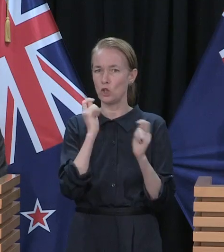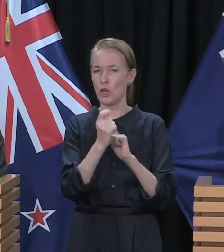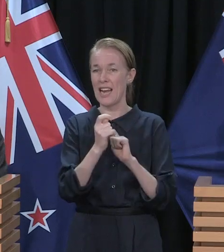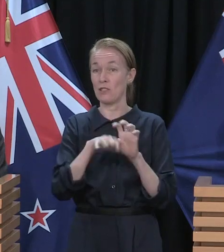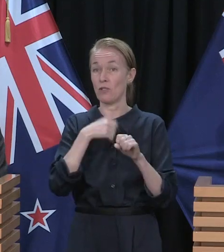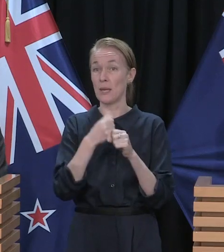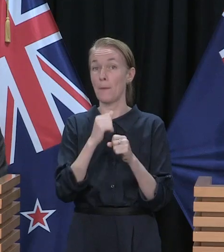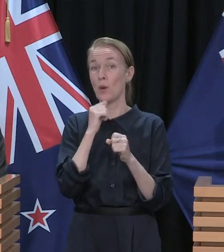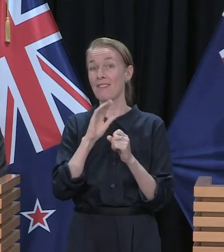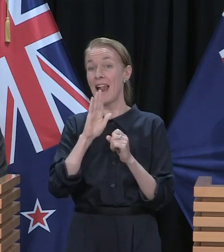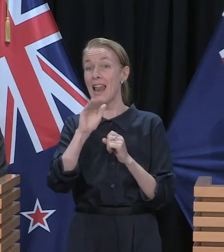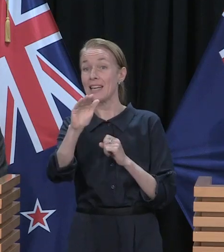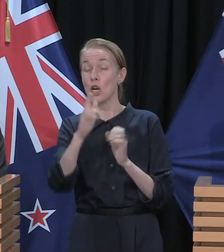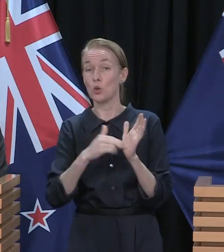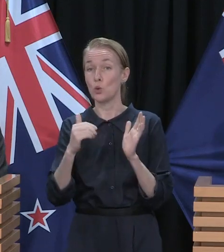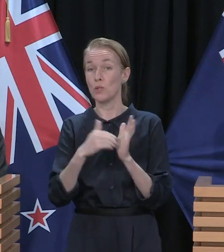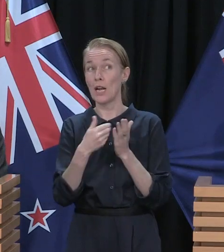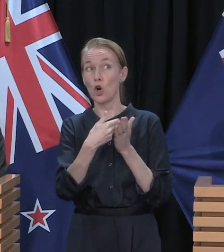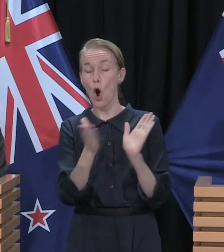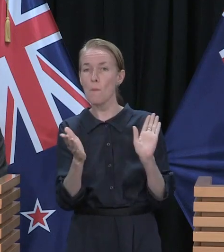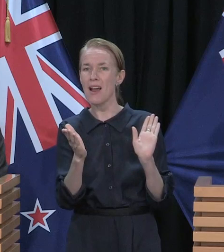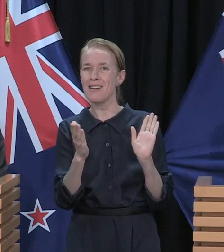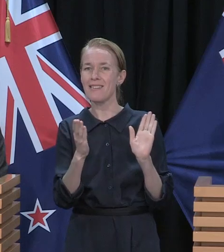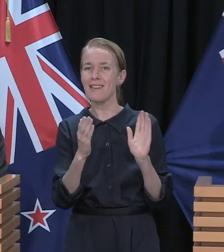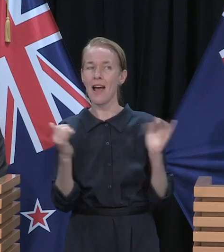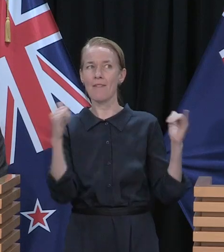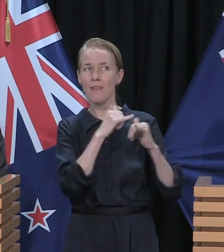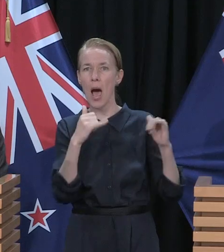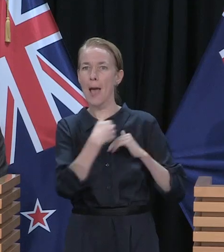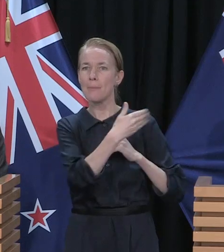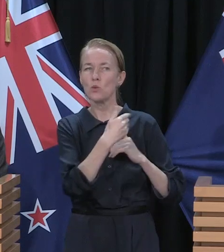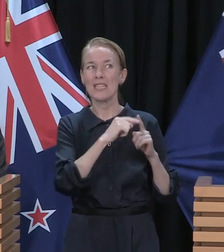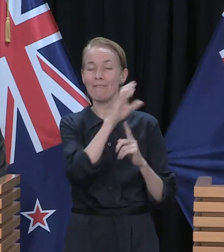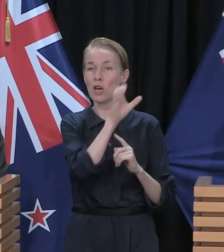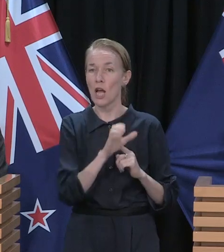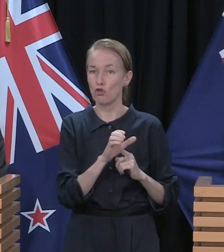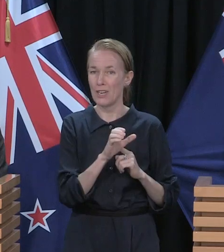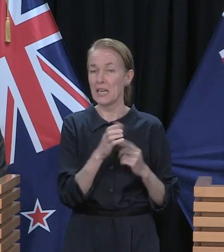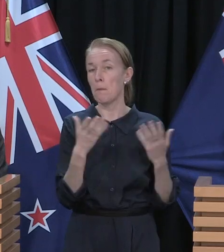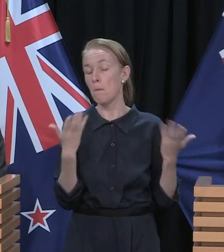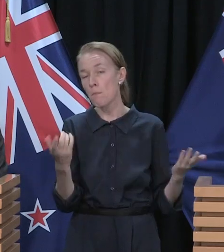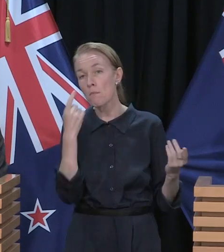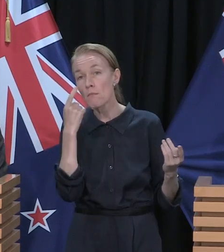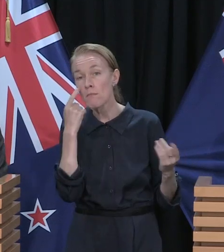we start to think about bringing people in, possibly under bubble arrangements in the future, it may play a role